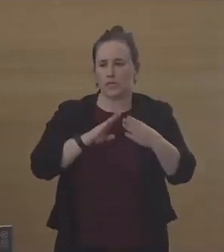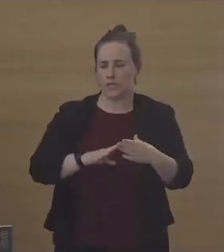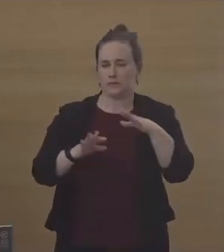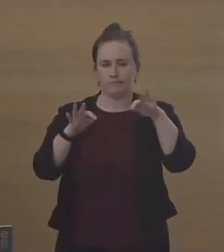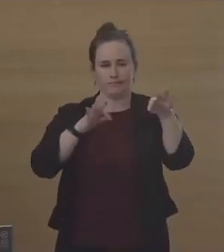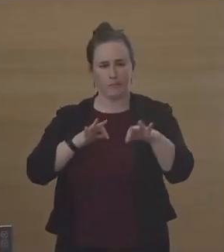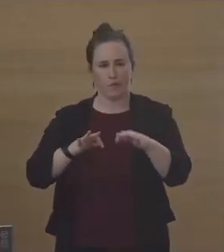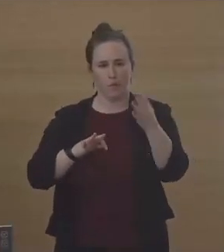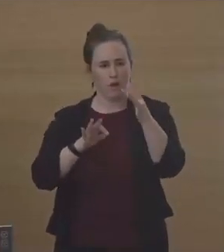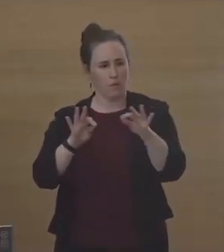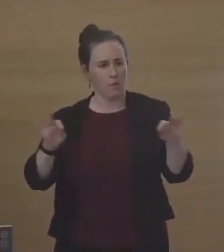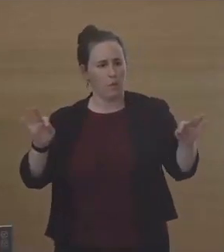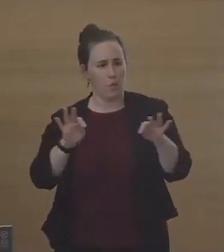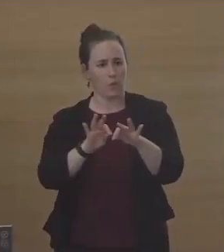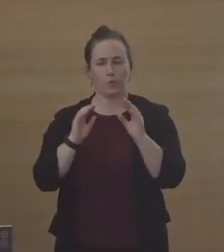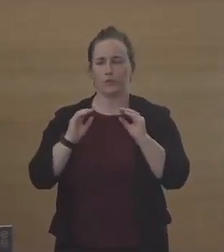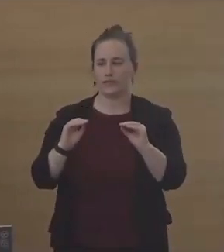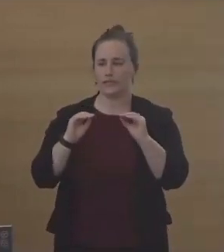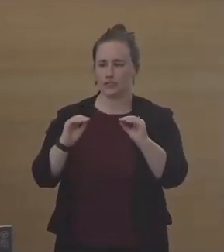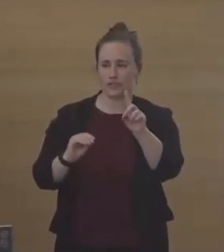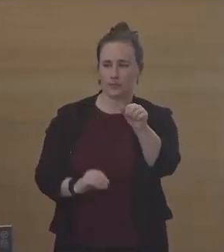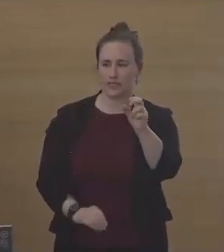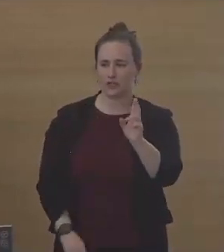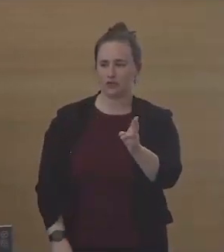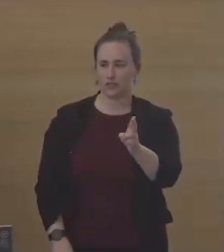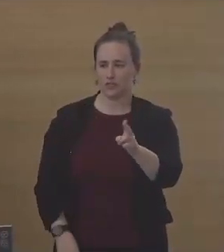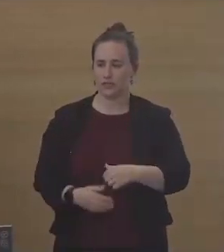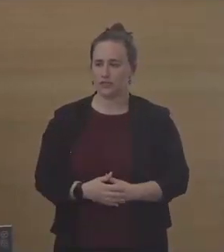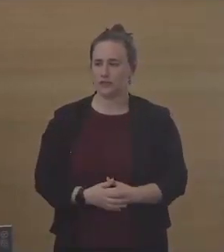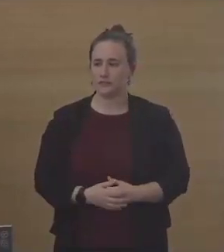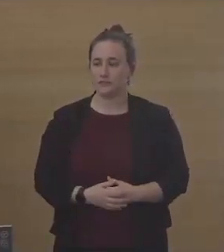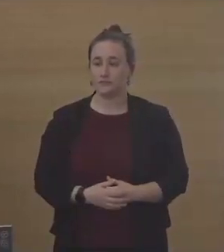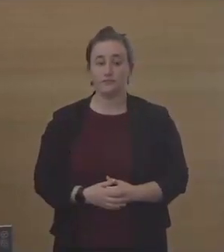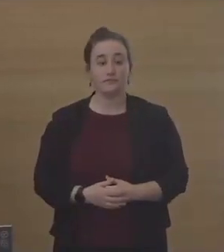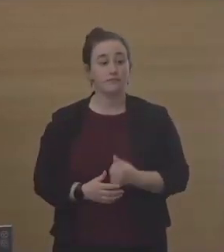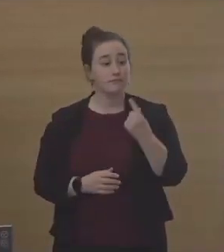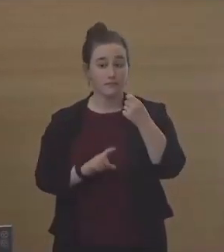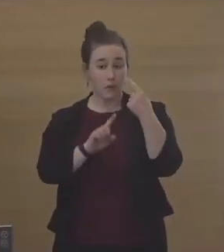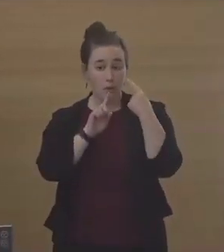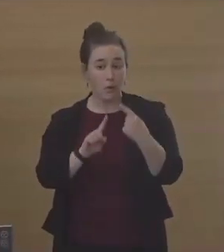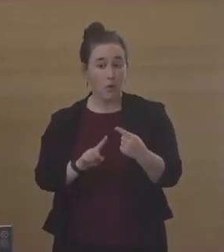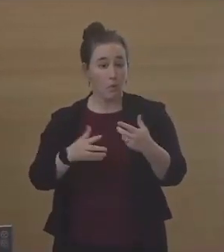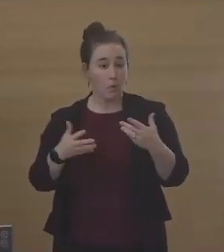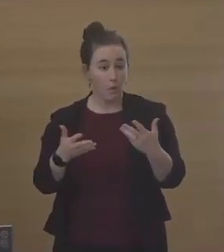think it's important to teach disability history. The goal of this campaign is to spread